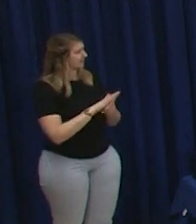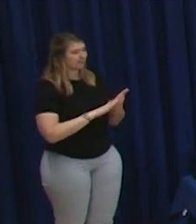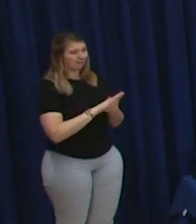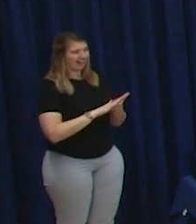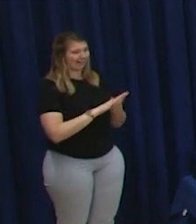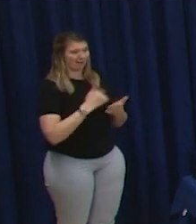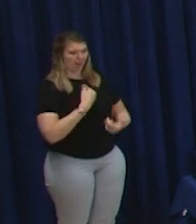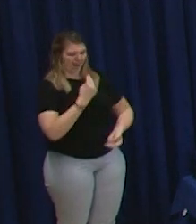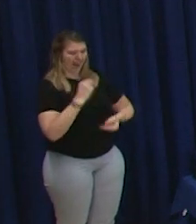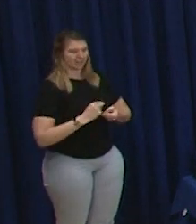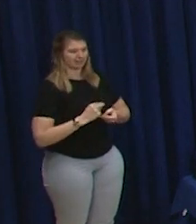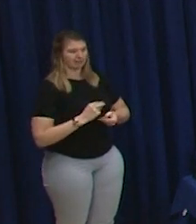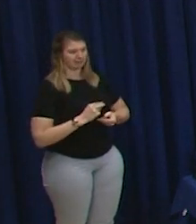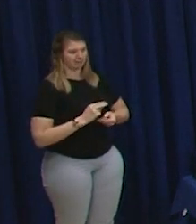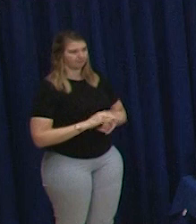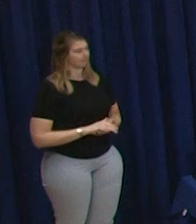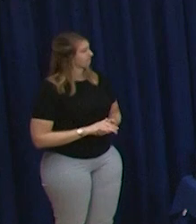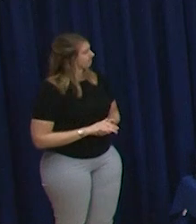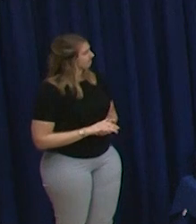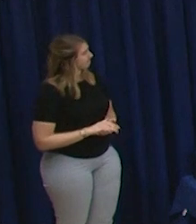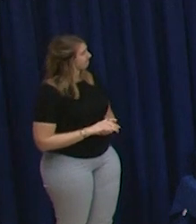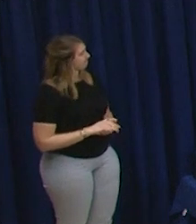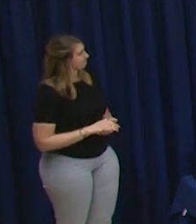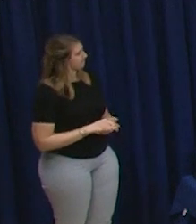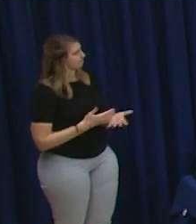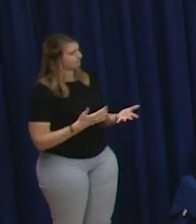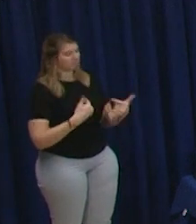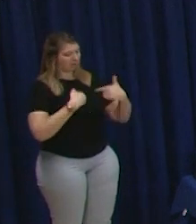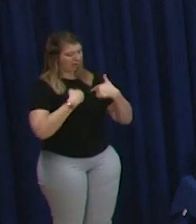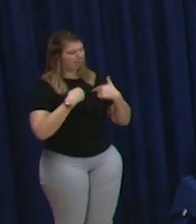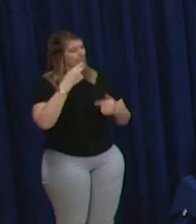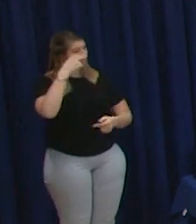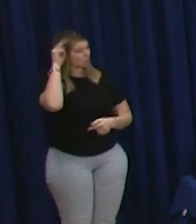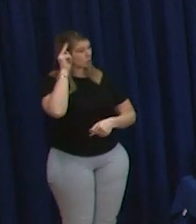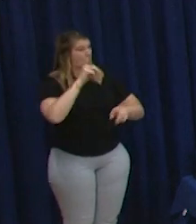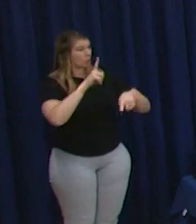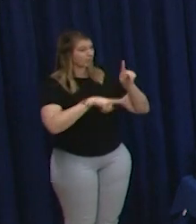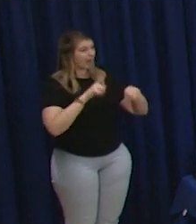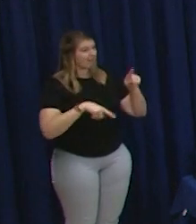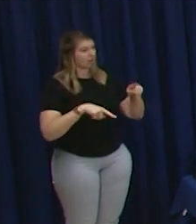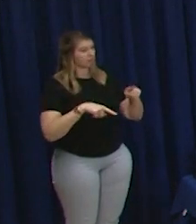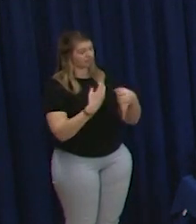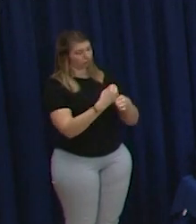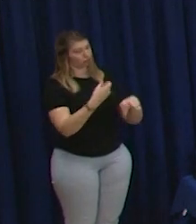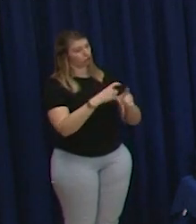there's a need to display what a neurodiverse doctoral student at Cambridge looks like. I'm not